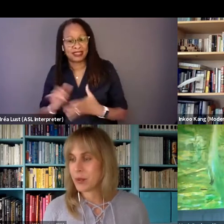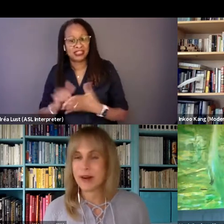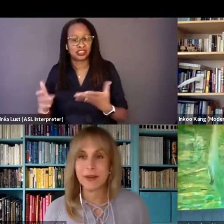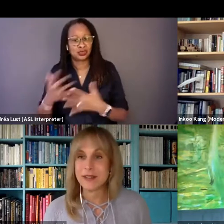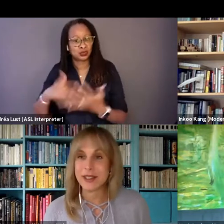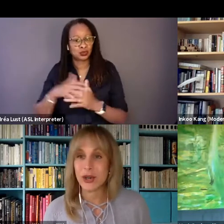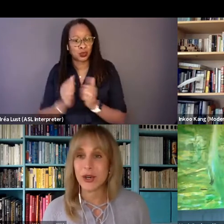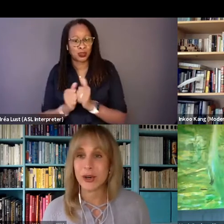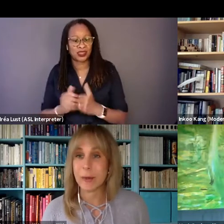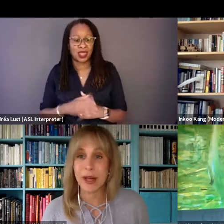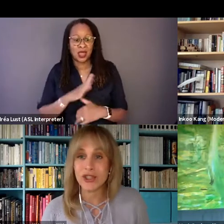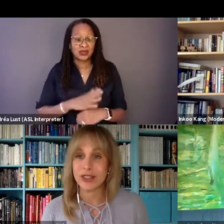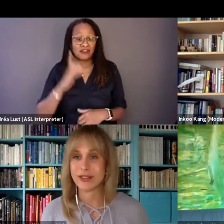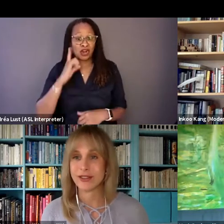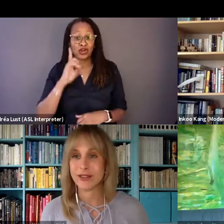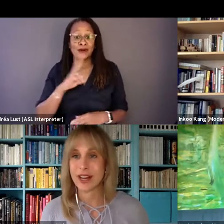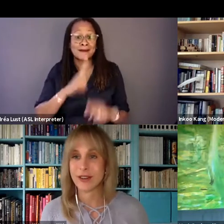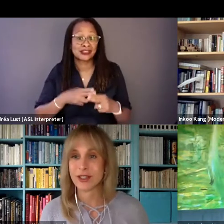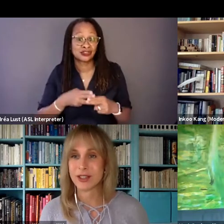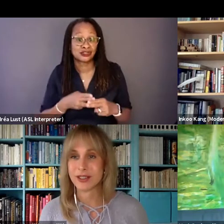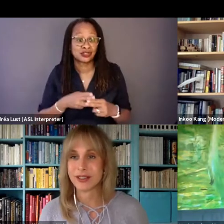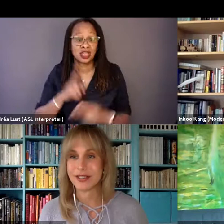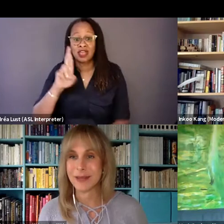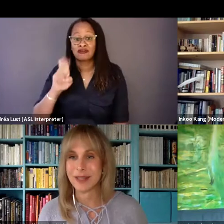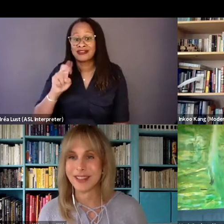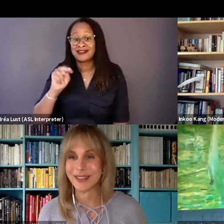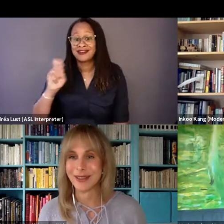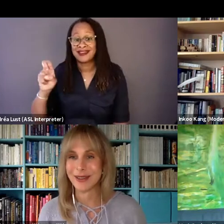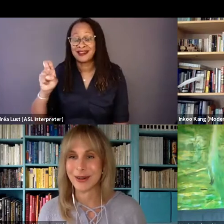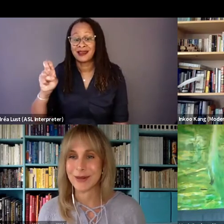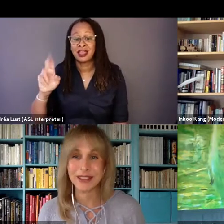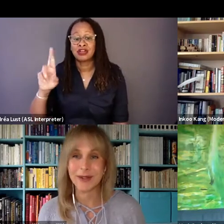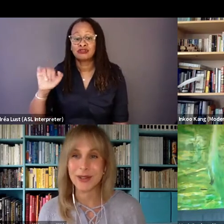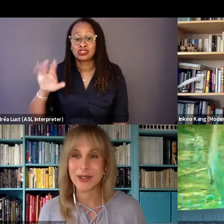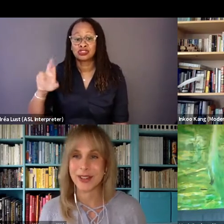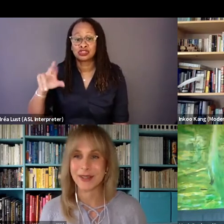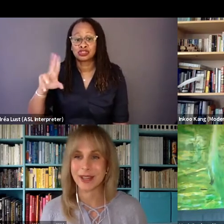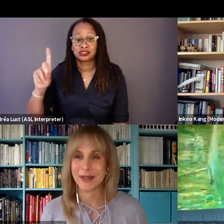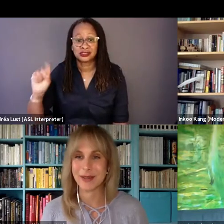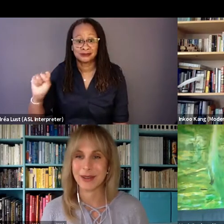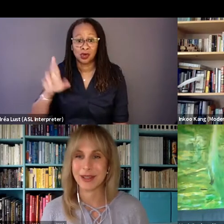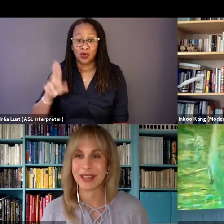We never even heard her mention Renee Richards, or vice versa.